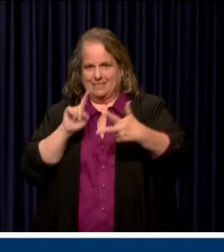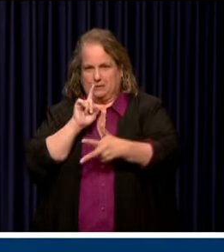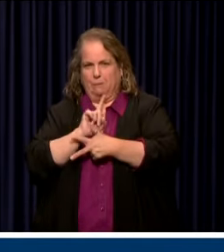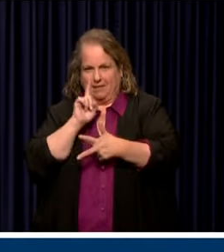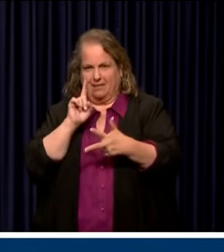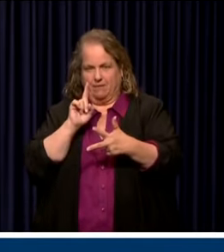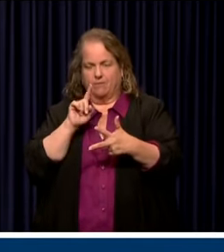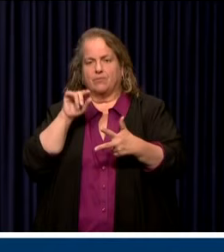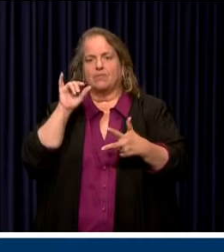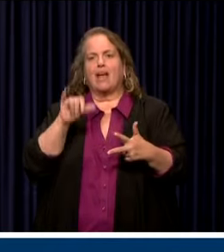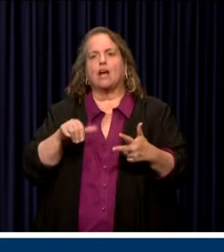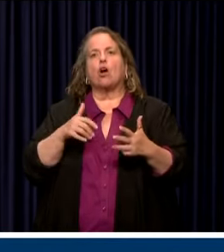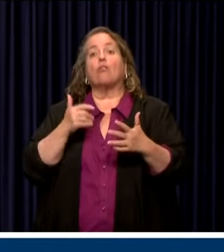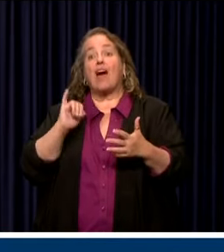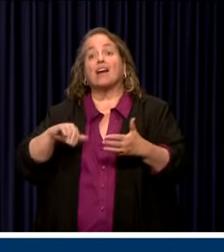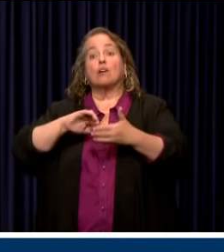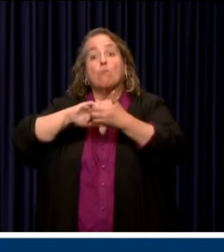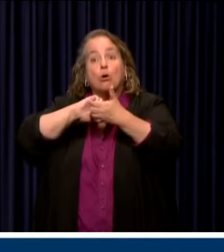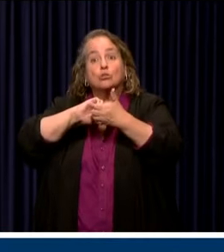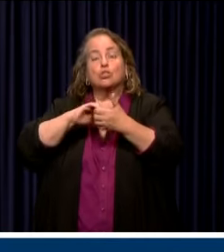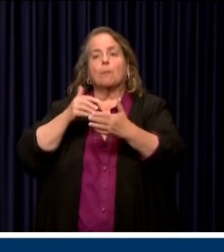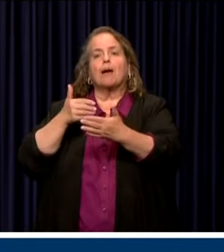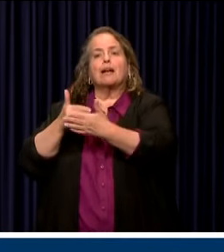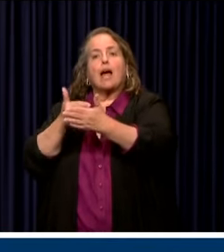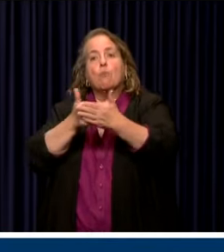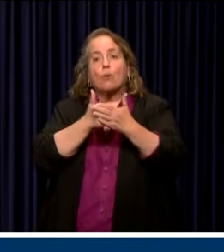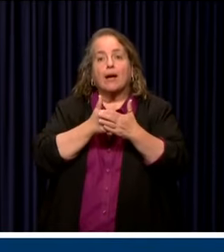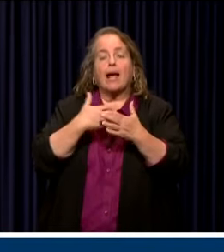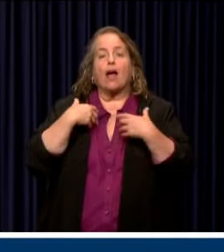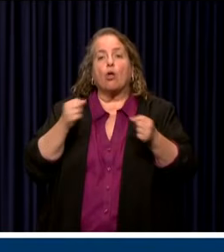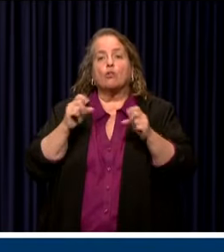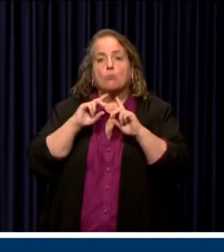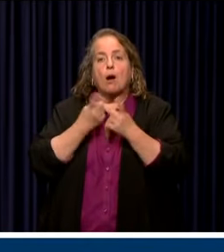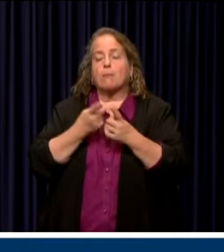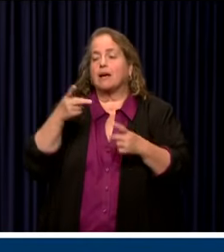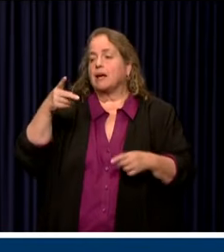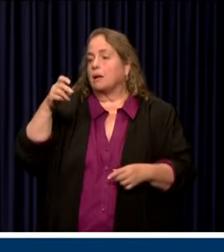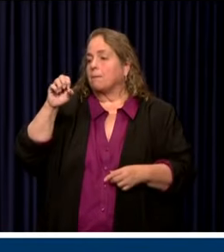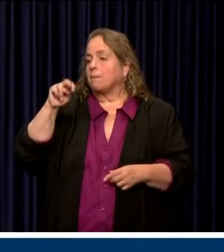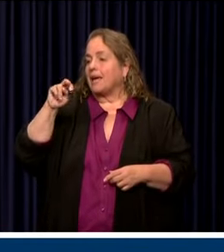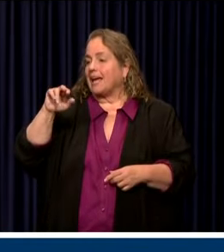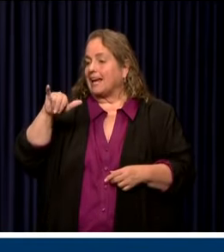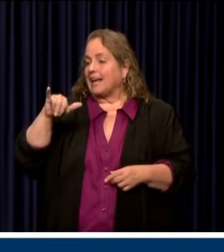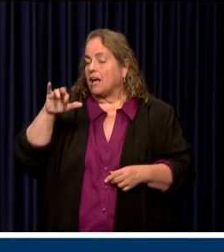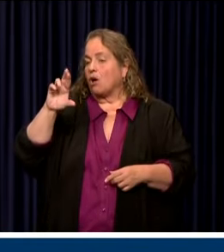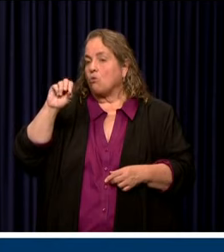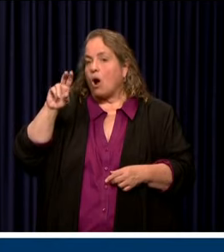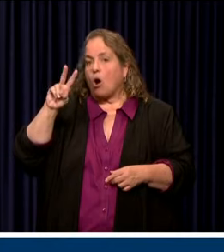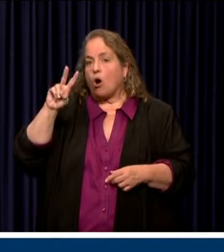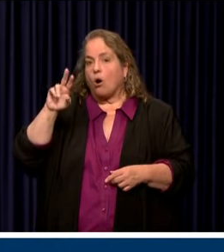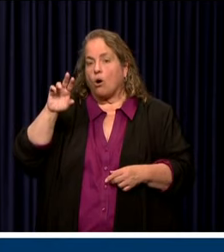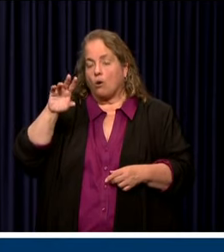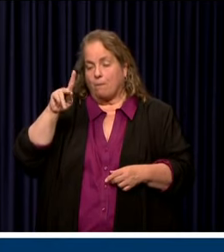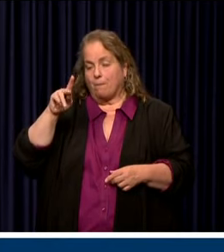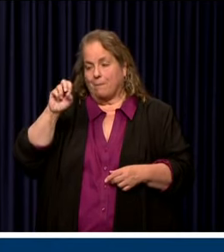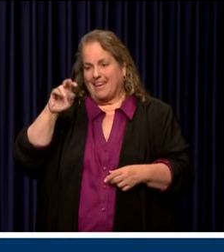GLOVES, SURGICAL MASKS -- SO THE